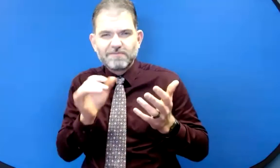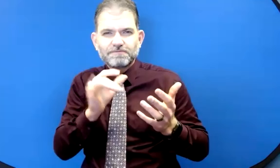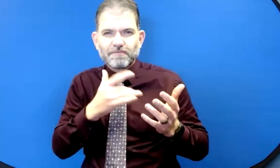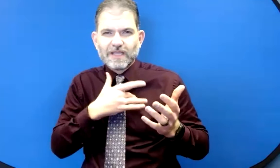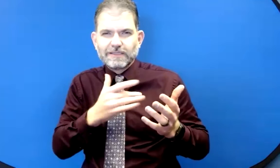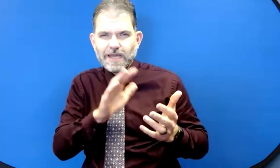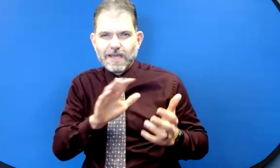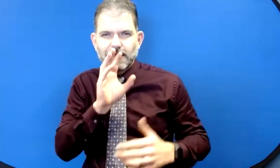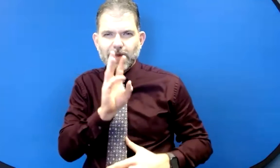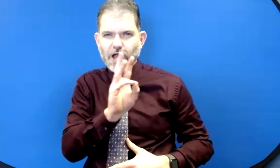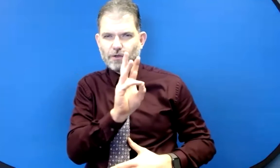ASL Interpreter: vascular dementia.